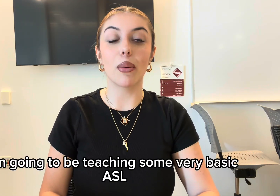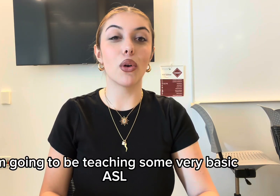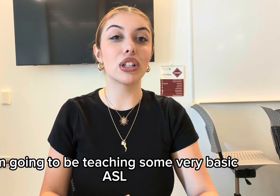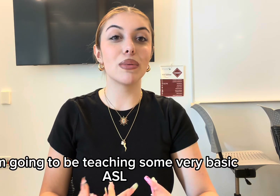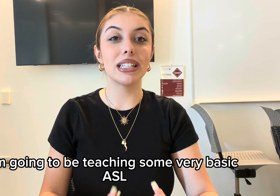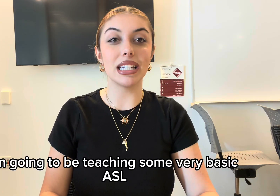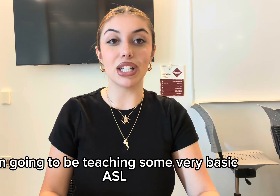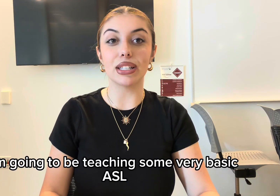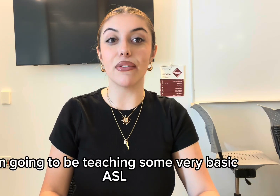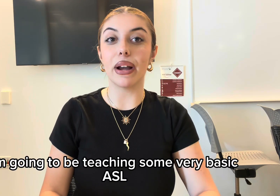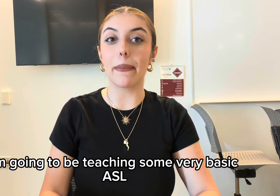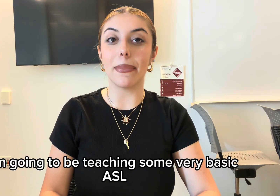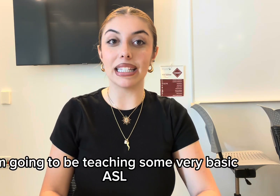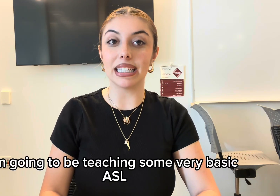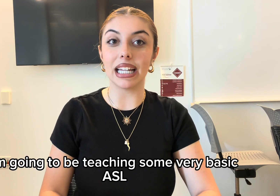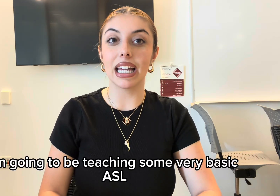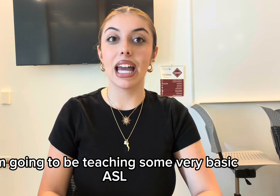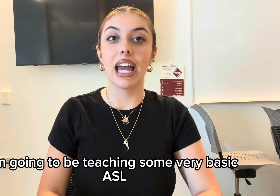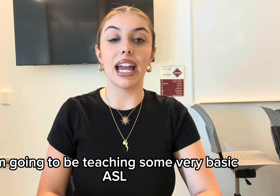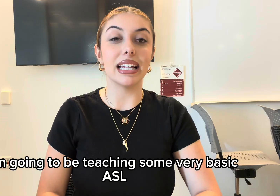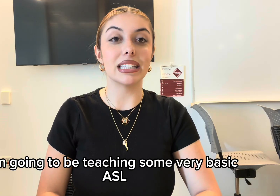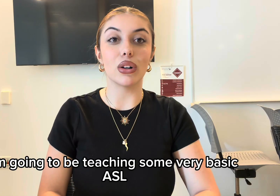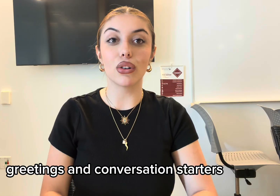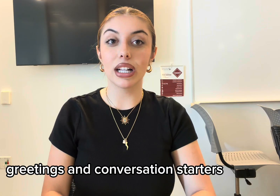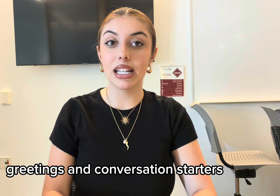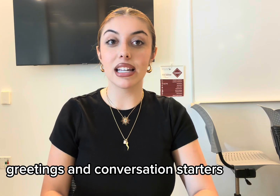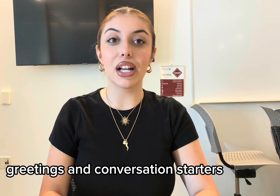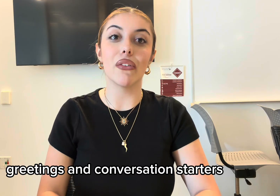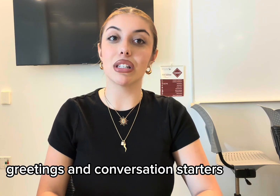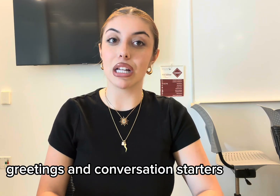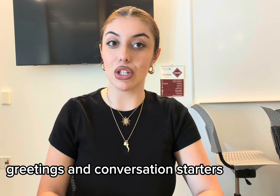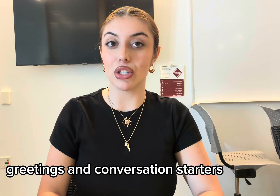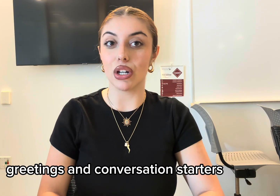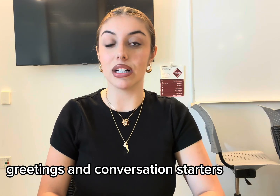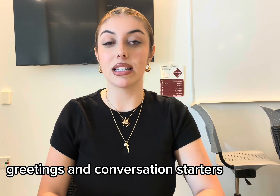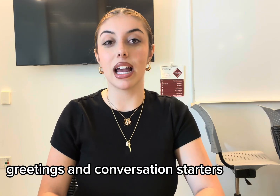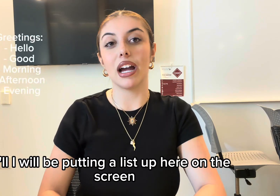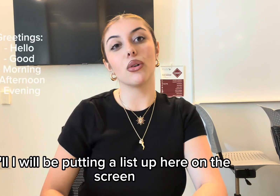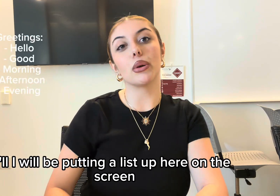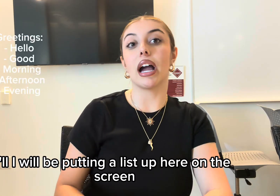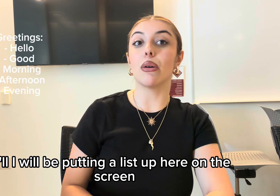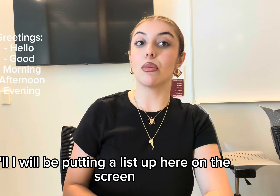I'm going to be teaching some very basic ASL greetings and conversation starters. I I will